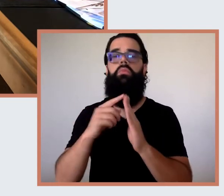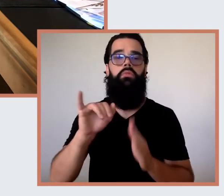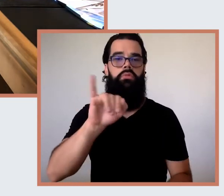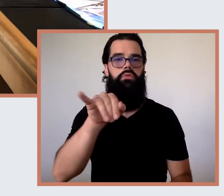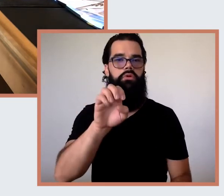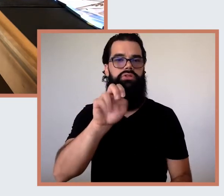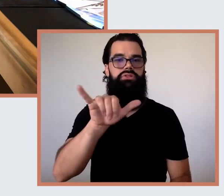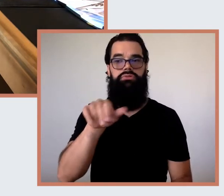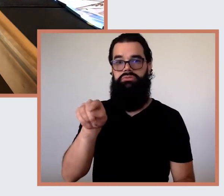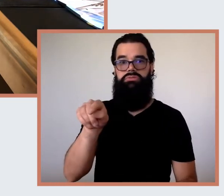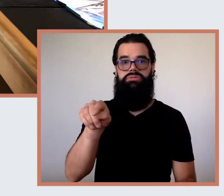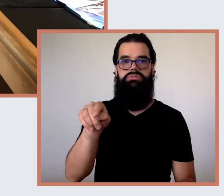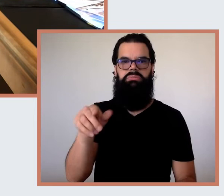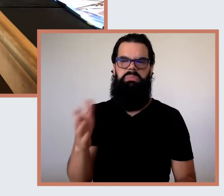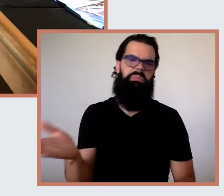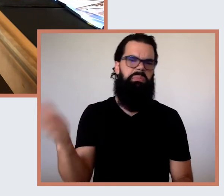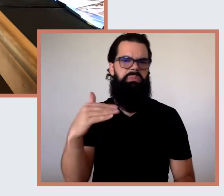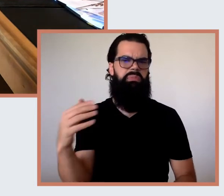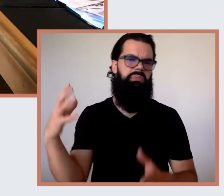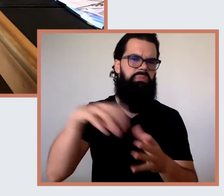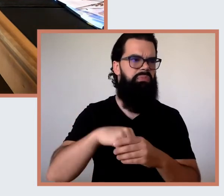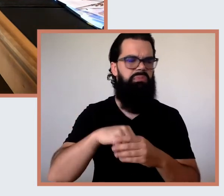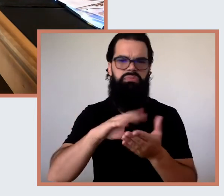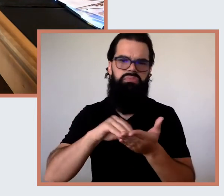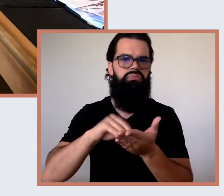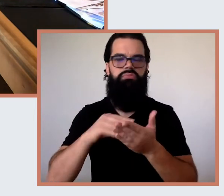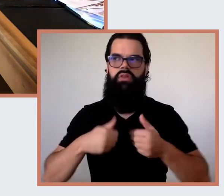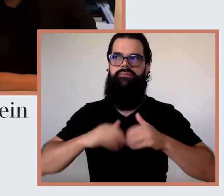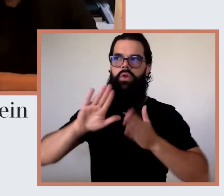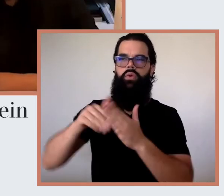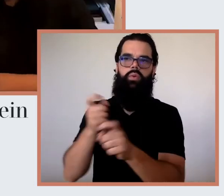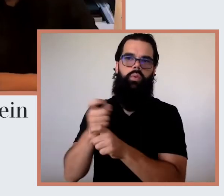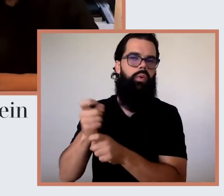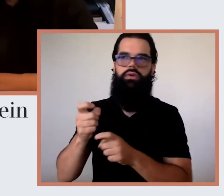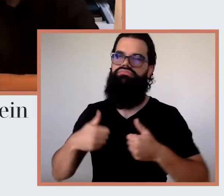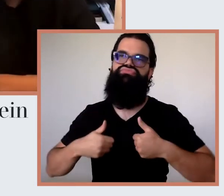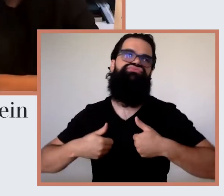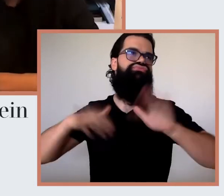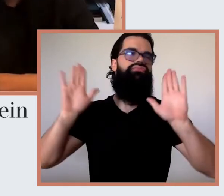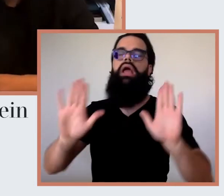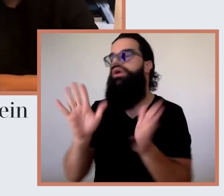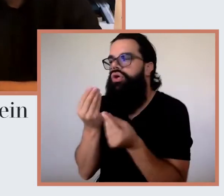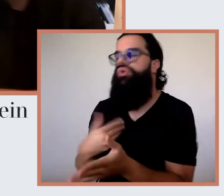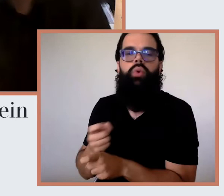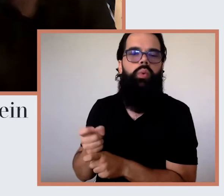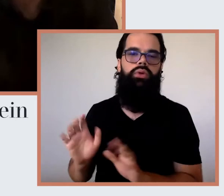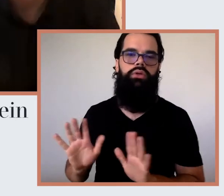or in this case, Jenny, who has to move out here of course, then to be part of this and who has to give up her own life. Of course, oh no, I'm kidding.